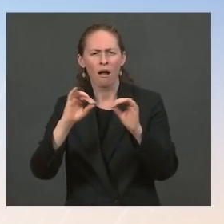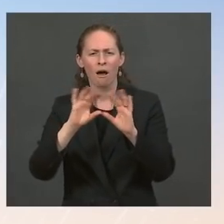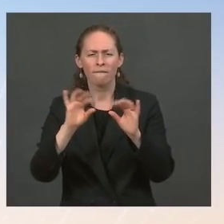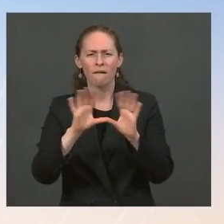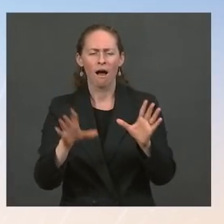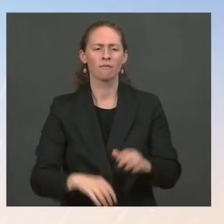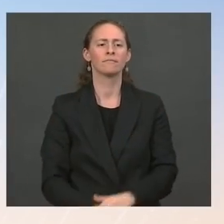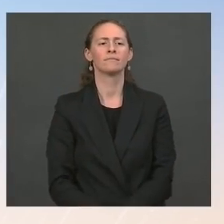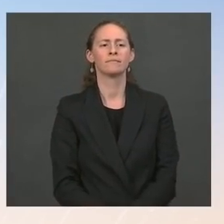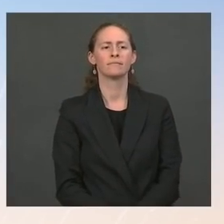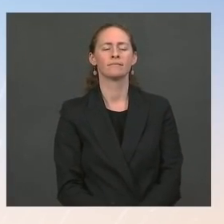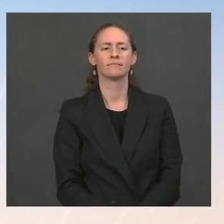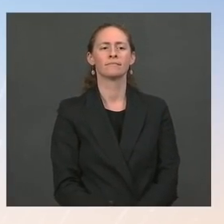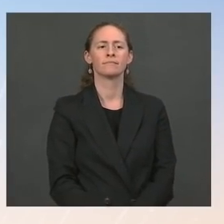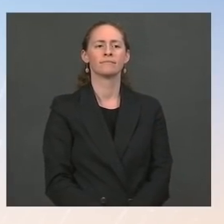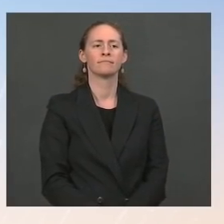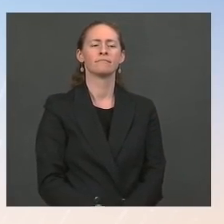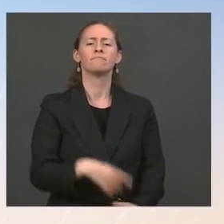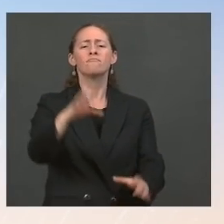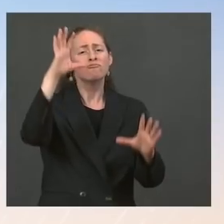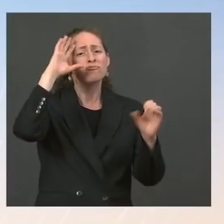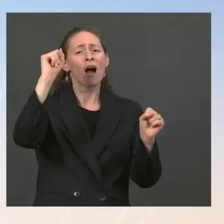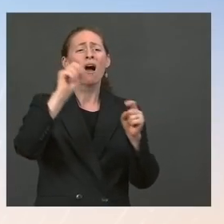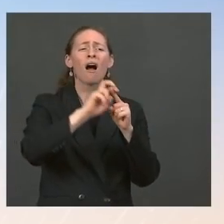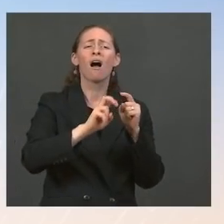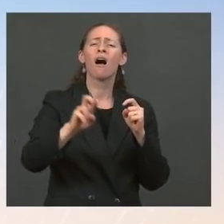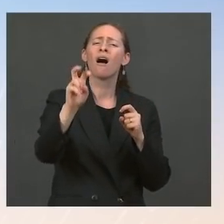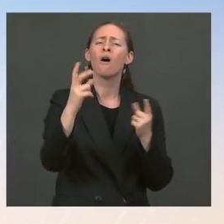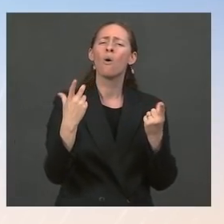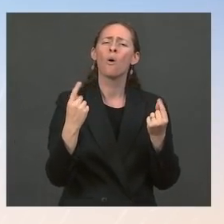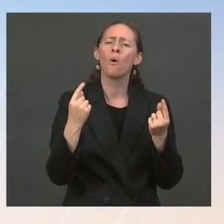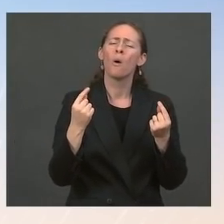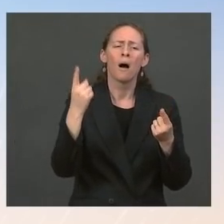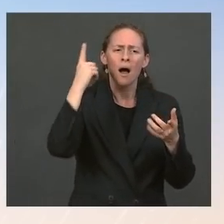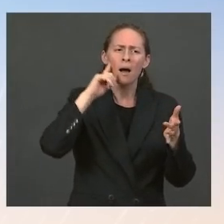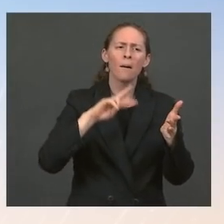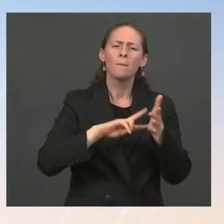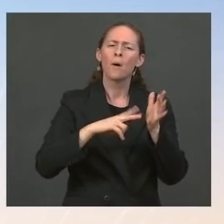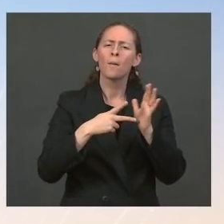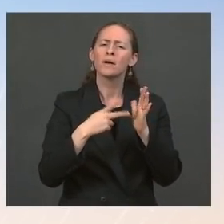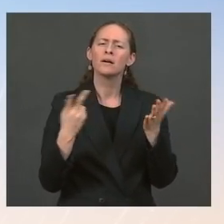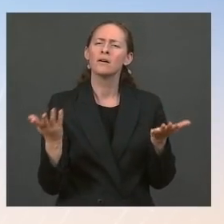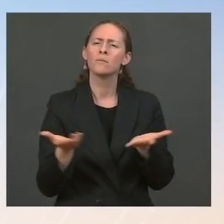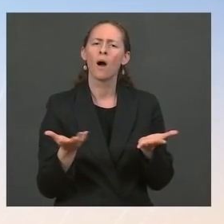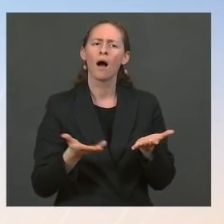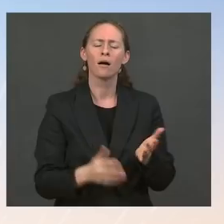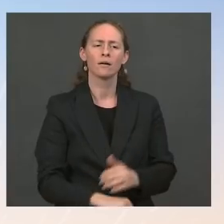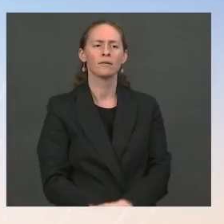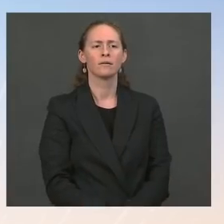what he's trying to do -- it is that we are in a national media environment, I would say; we do have a press pool made up of many of you,